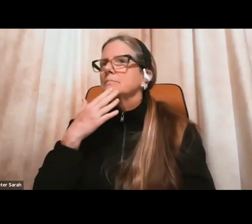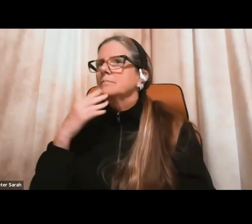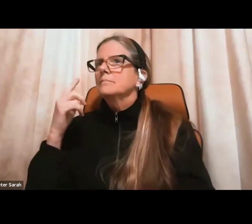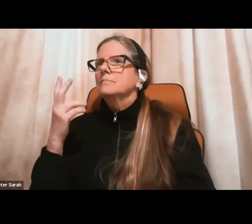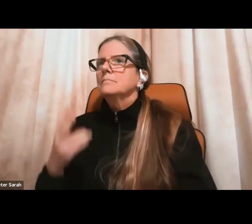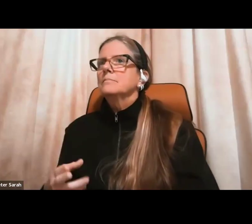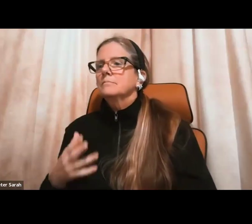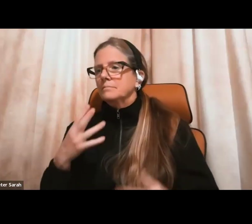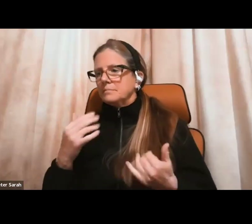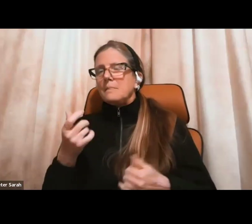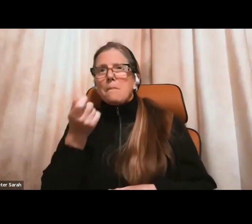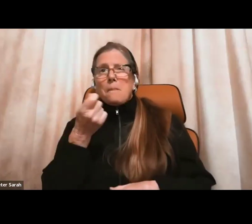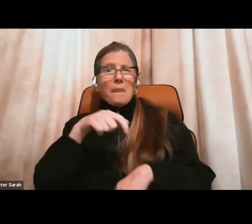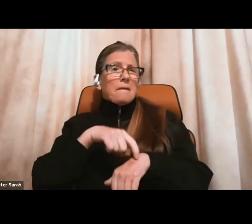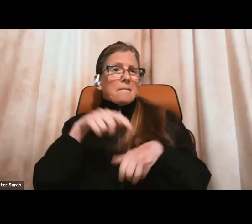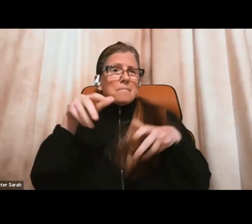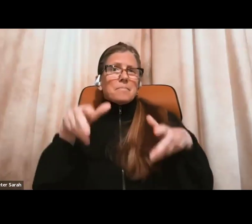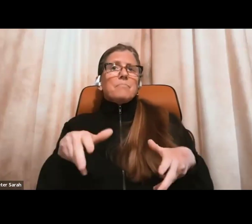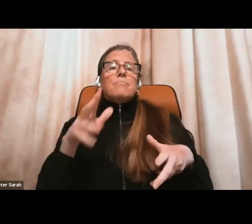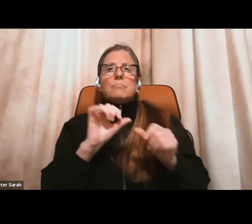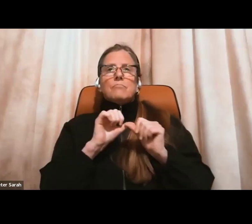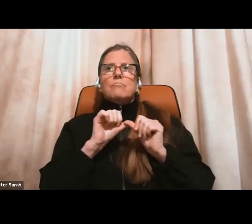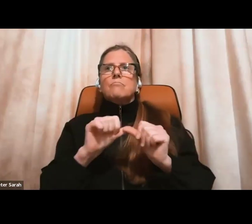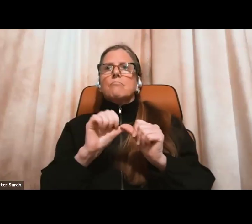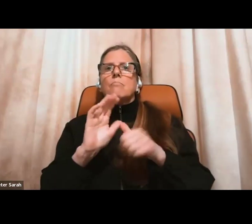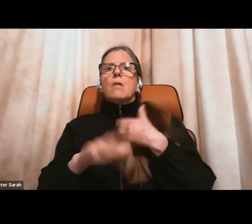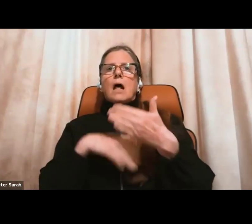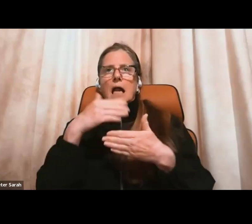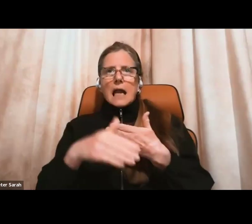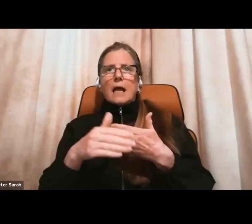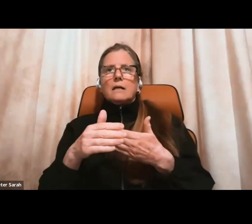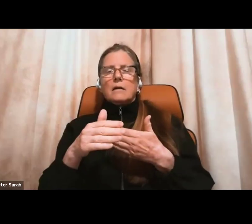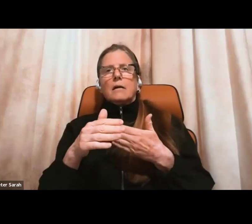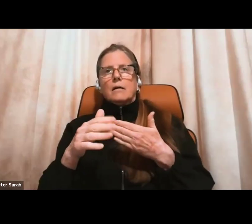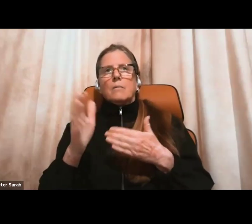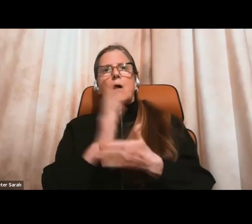time that we have left, I would like to continue on to our next agenda portion. So again, Robert,